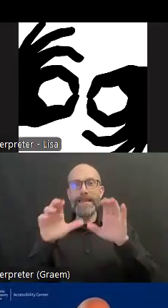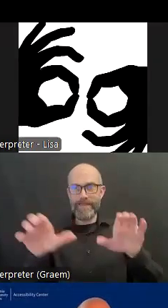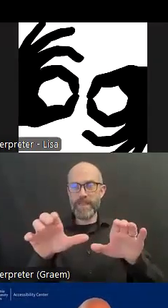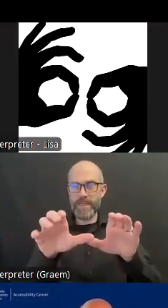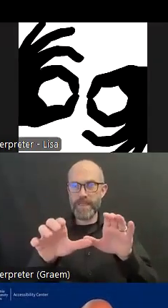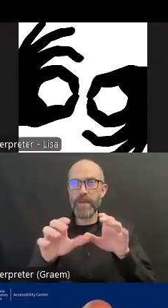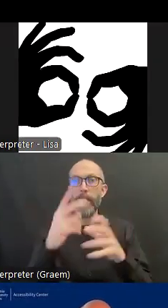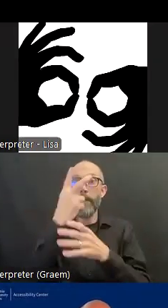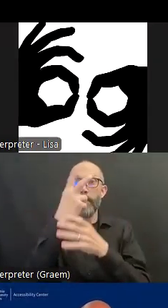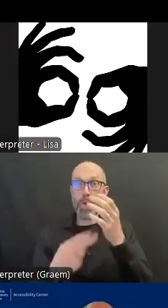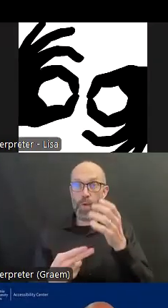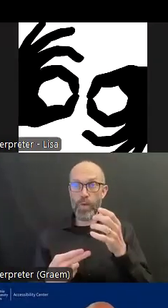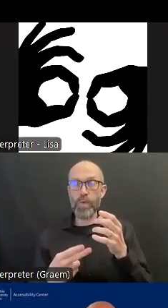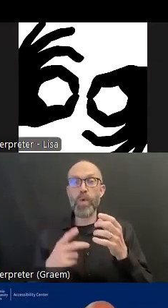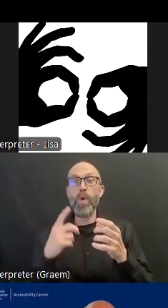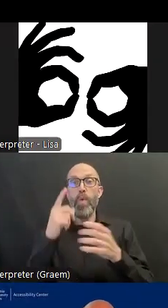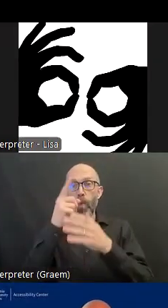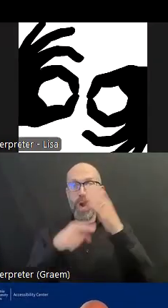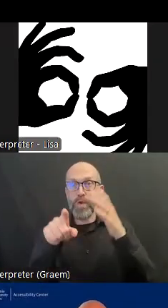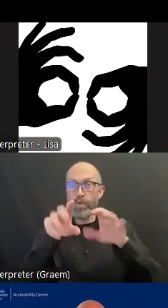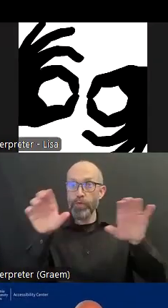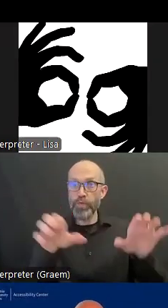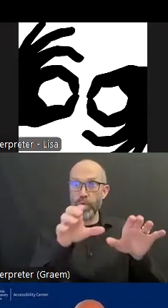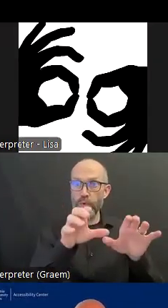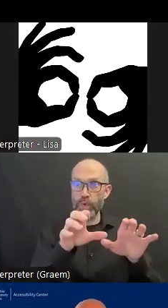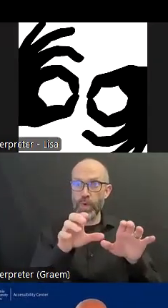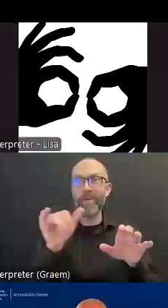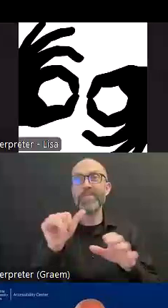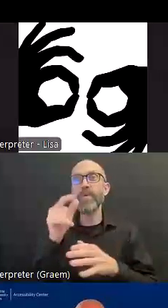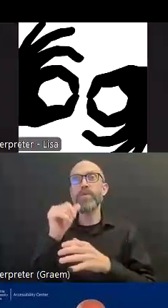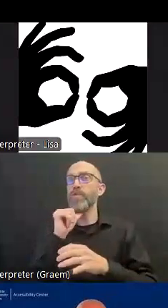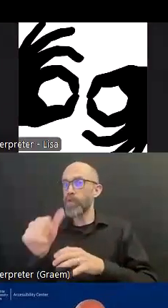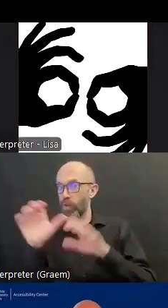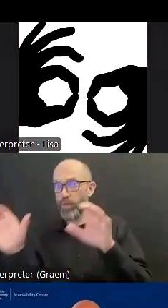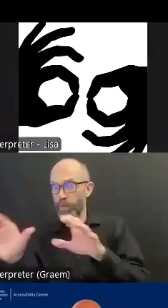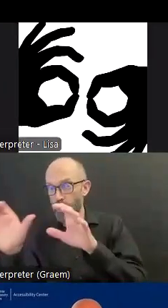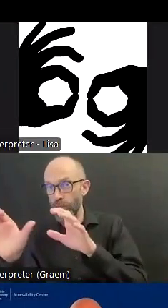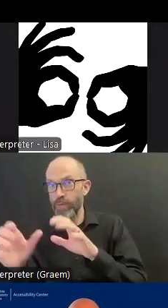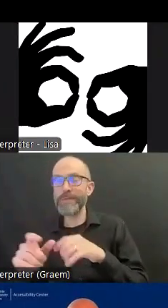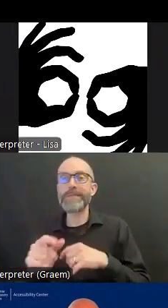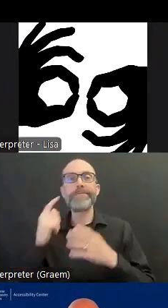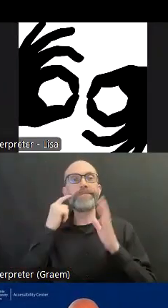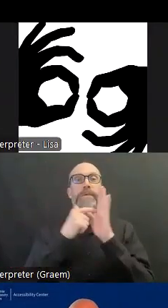is both what you do, and it's also what you don't do. In the case of things that are lower risk,